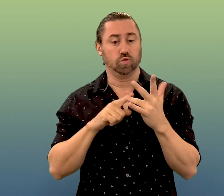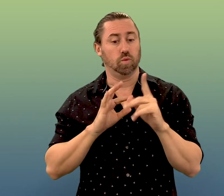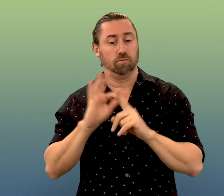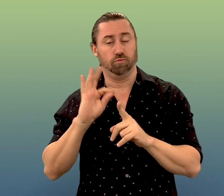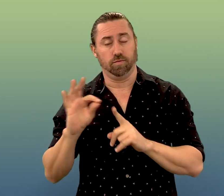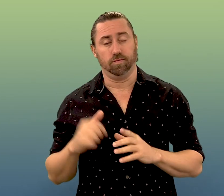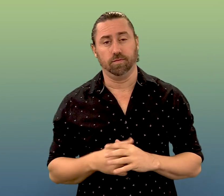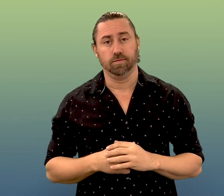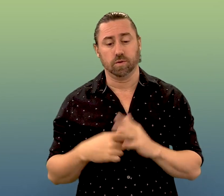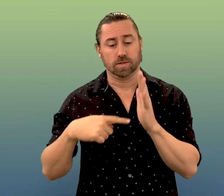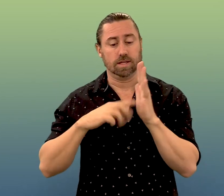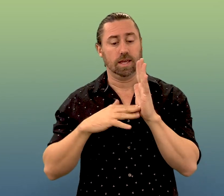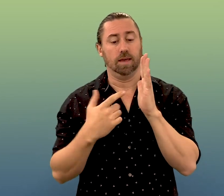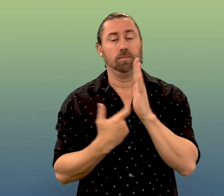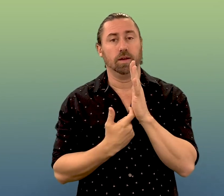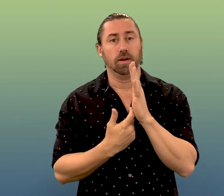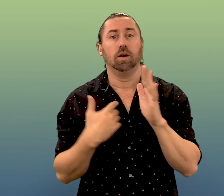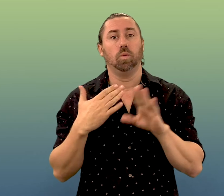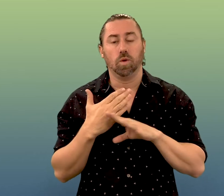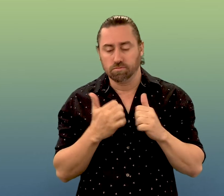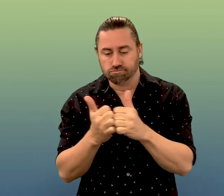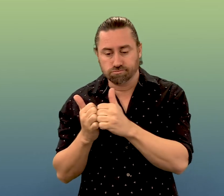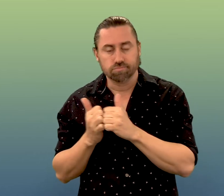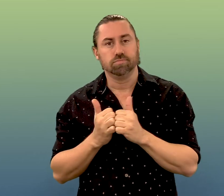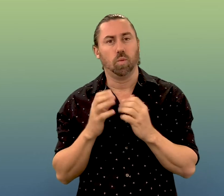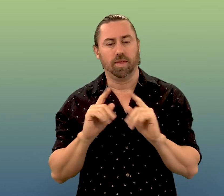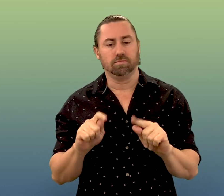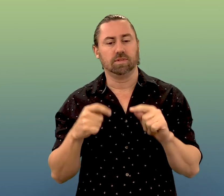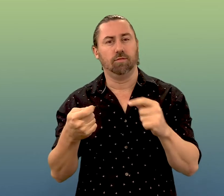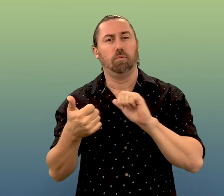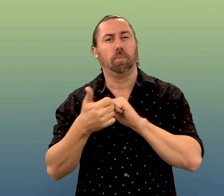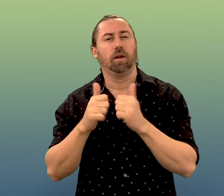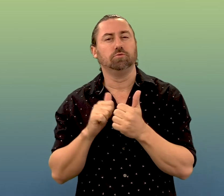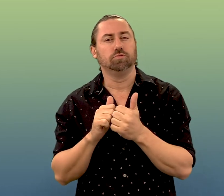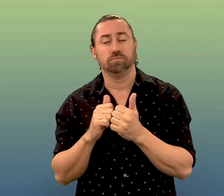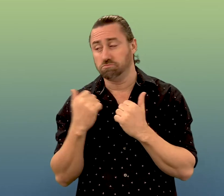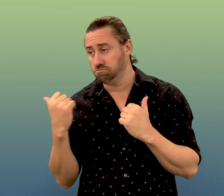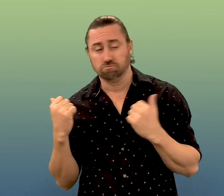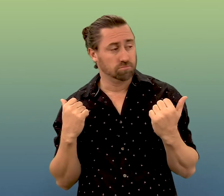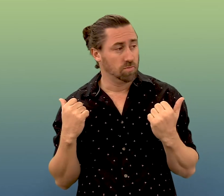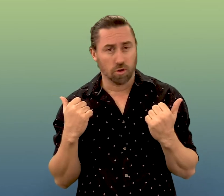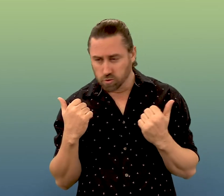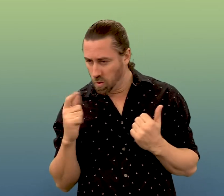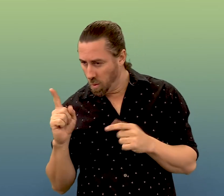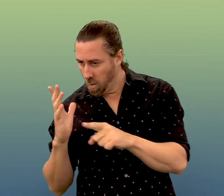Listen and improve. TMR collaboratively works with delivery partners